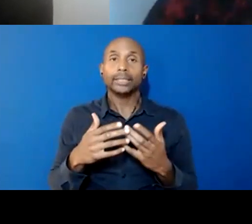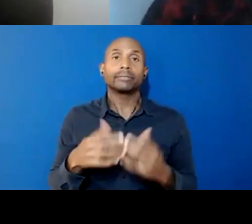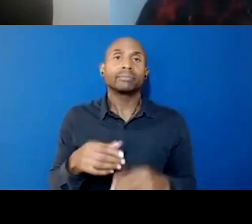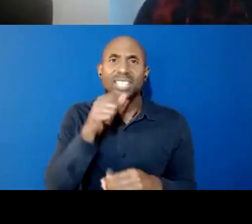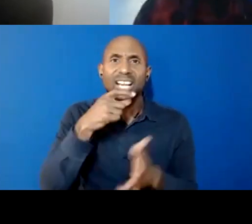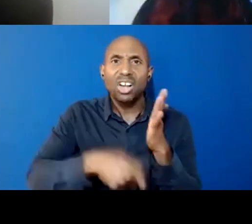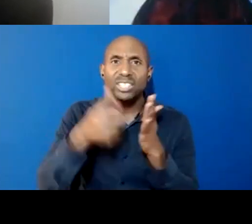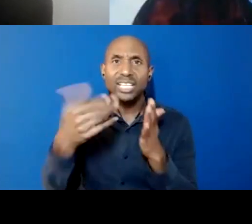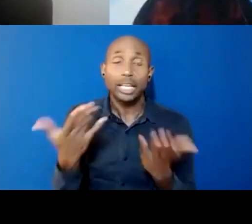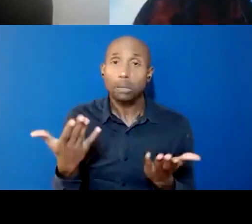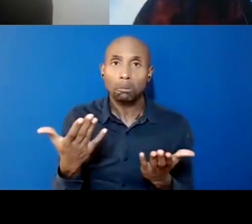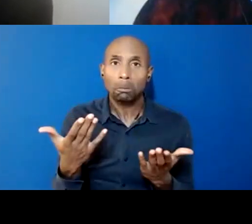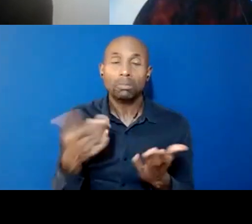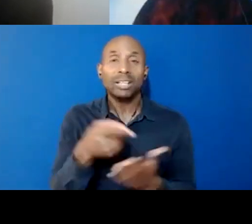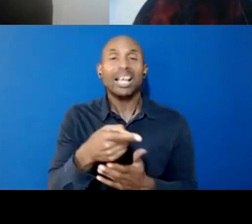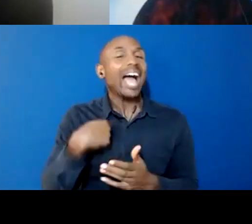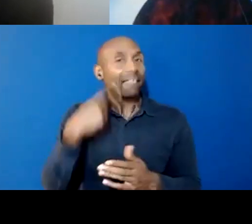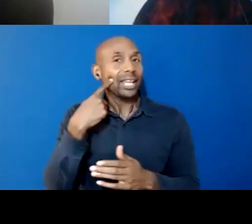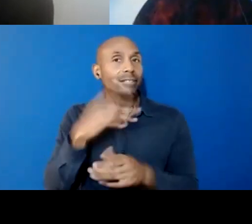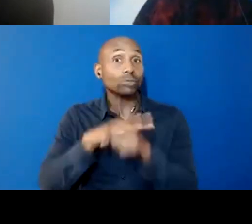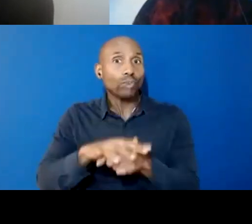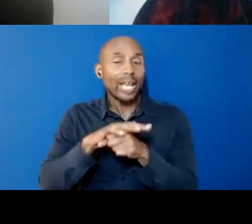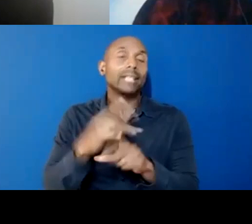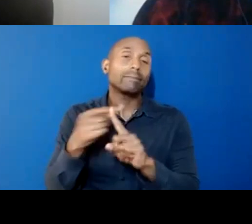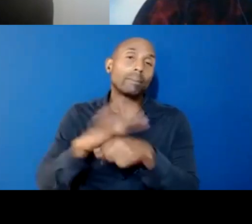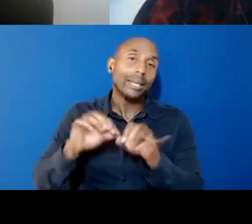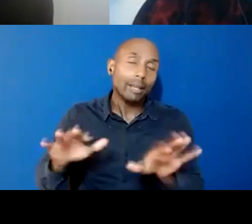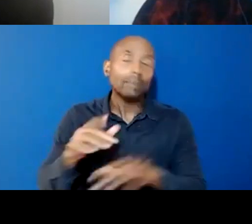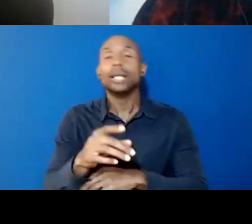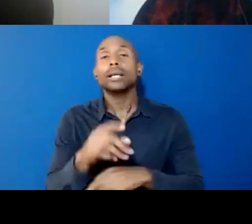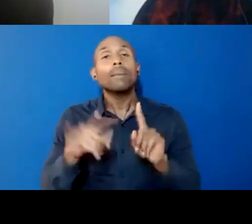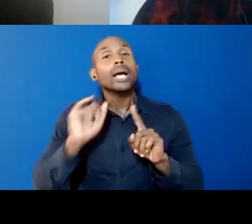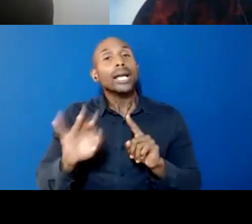Sometimes it is keeping an open mind and open to dialogue.